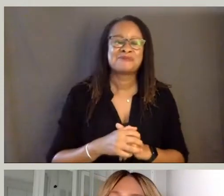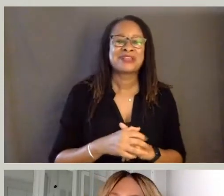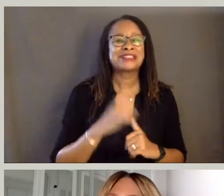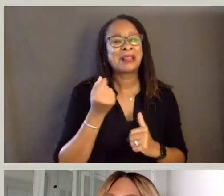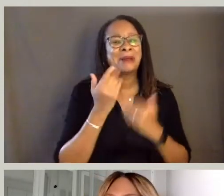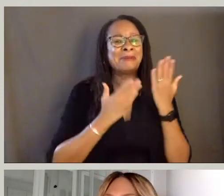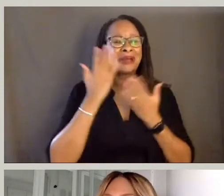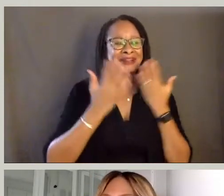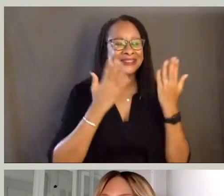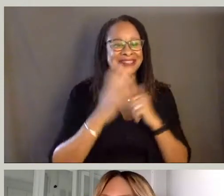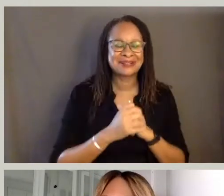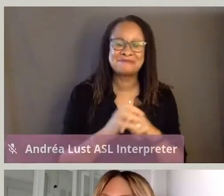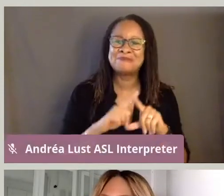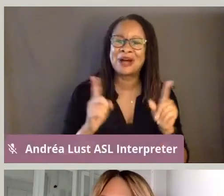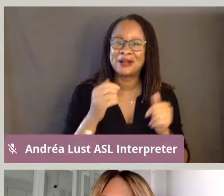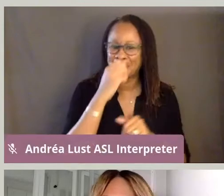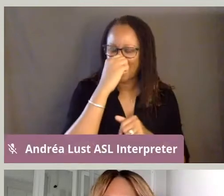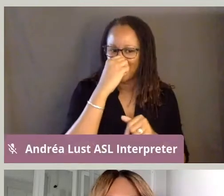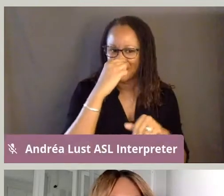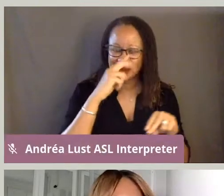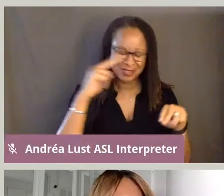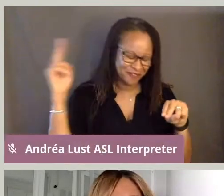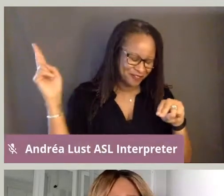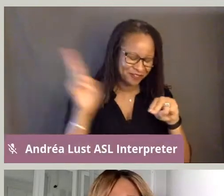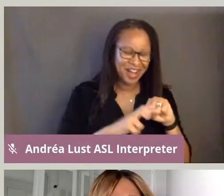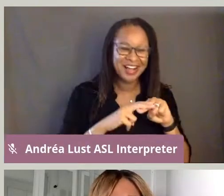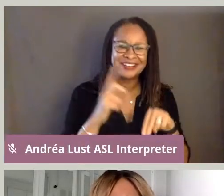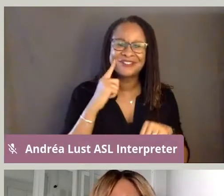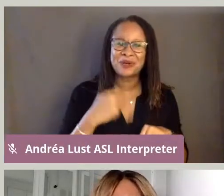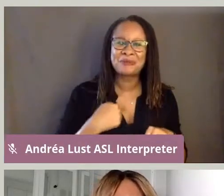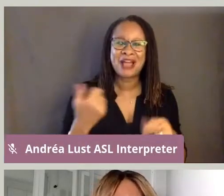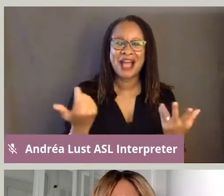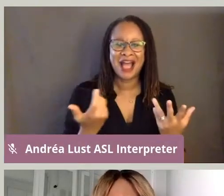but what was fun for me is I got to read a teleprompter